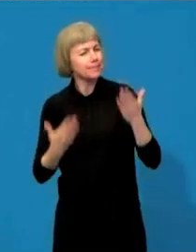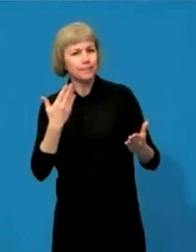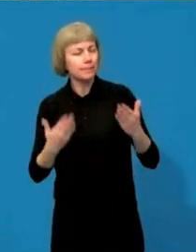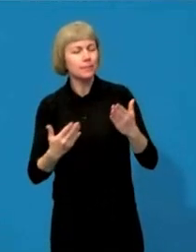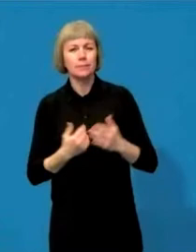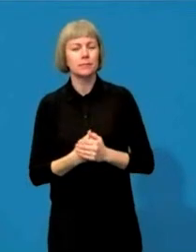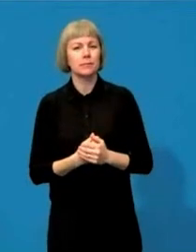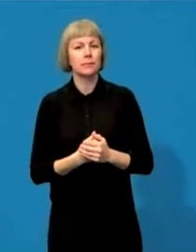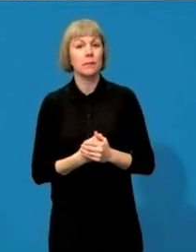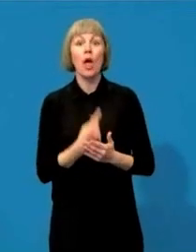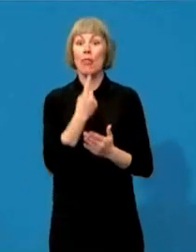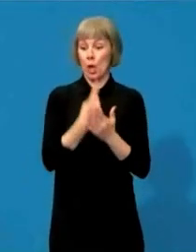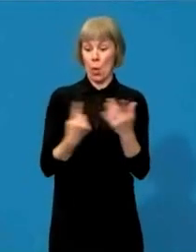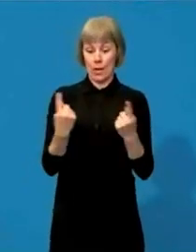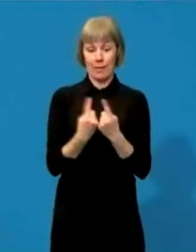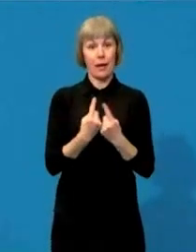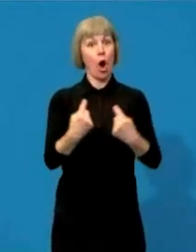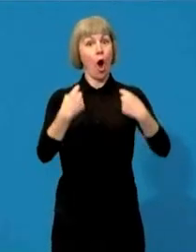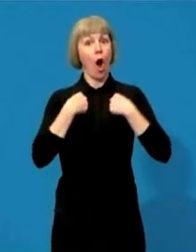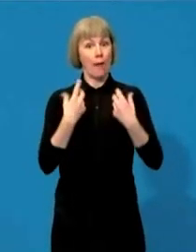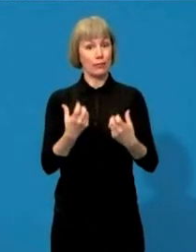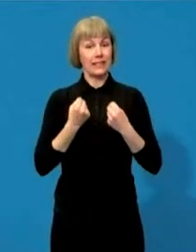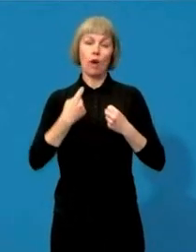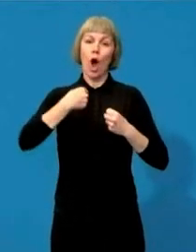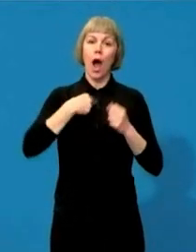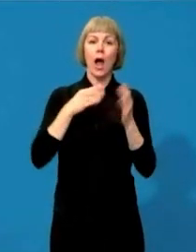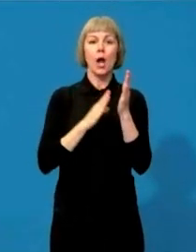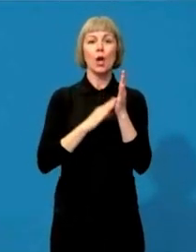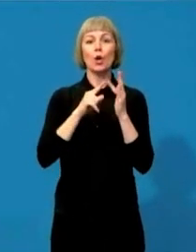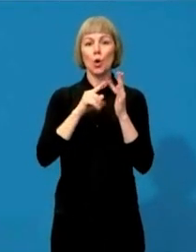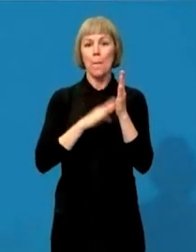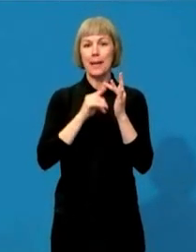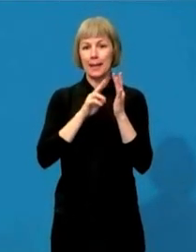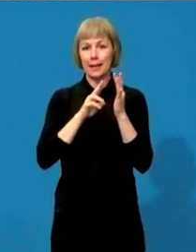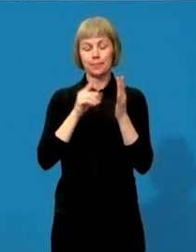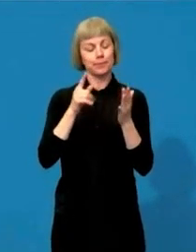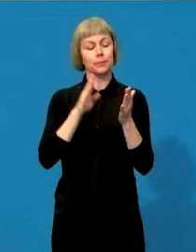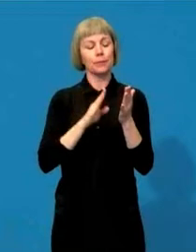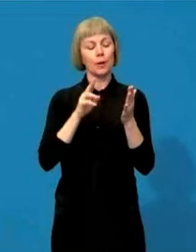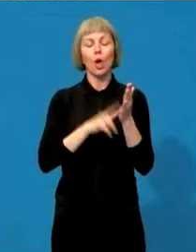received as his nominee and his carer was in a letter saying that there was a rollout of